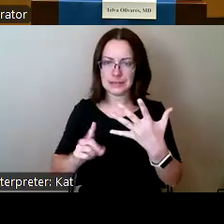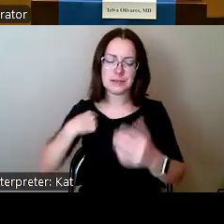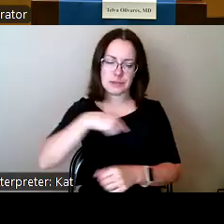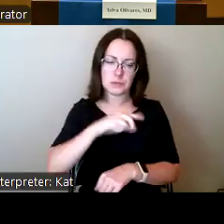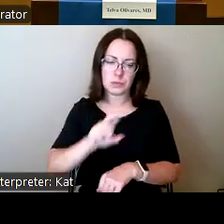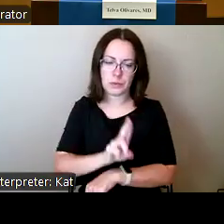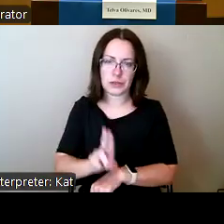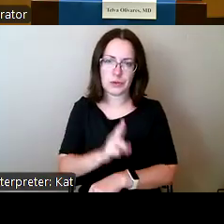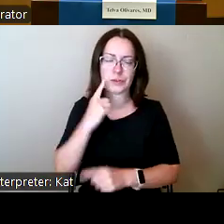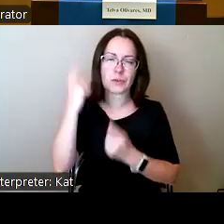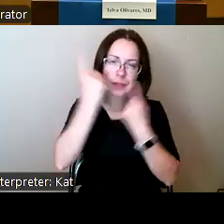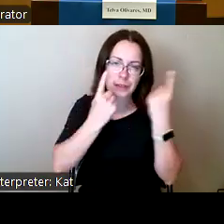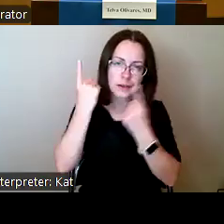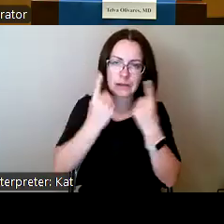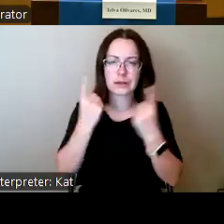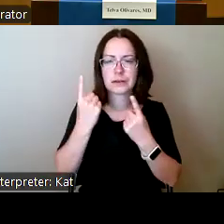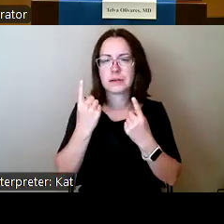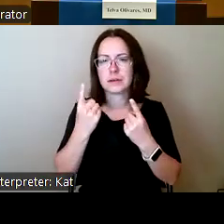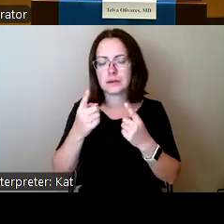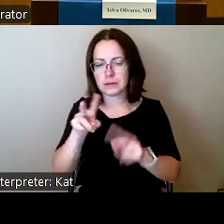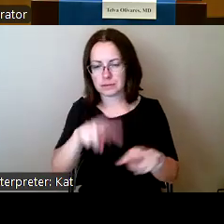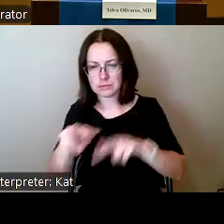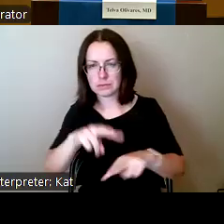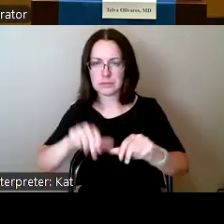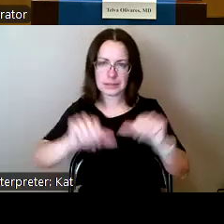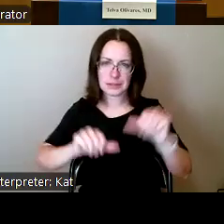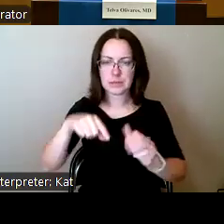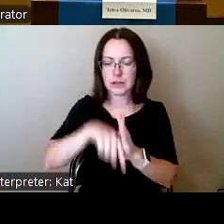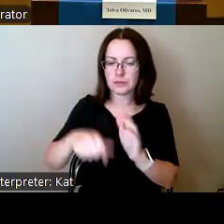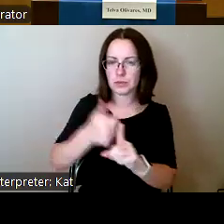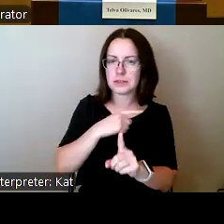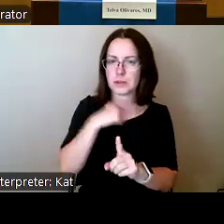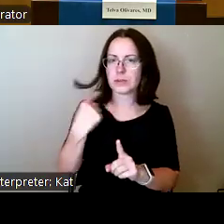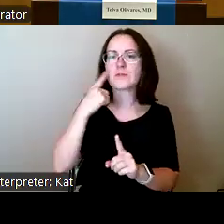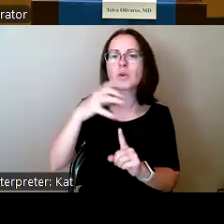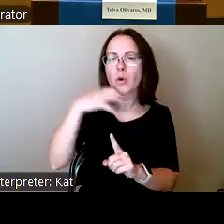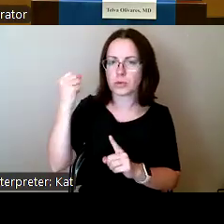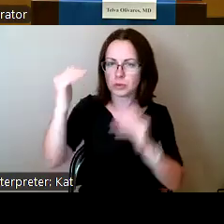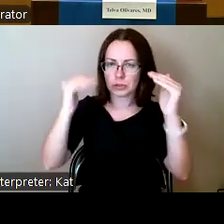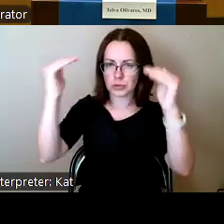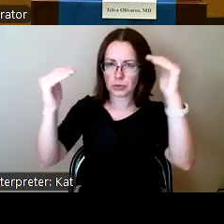helping order uh an assessment of suicide risk in older adults and it's based on a lot of evidence